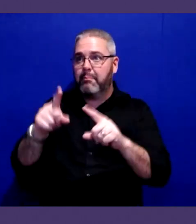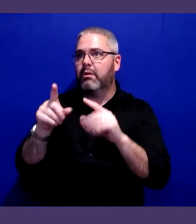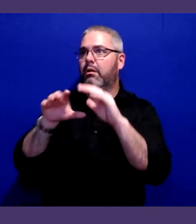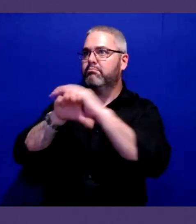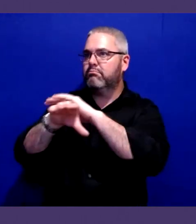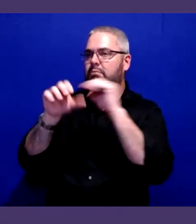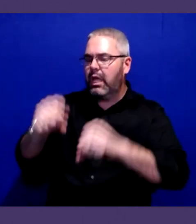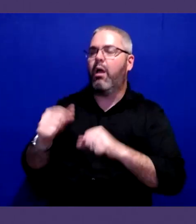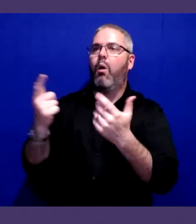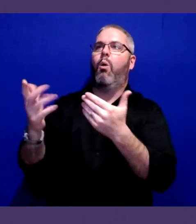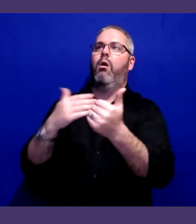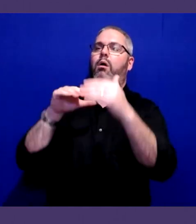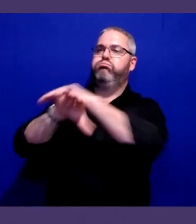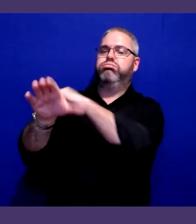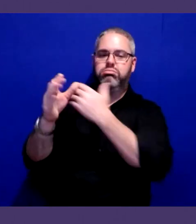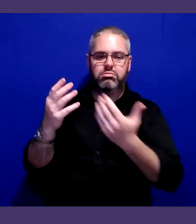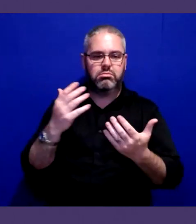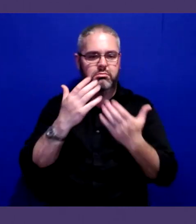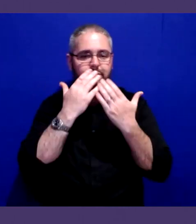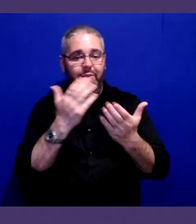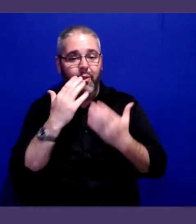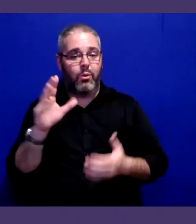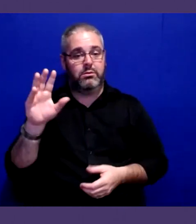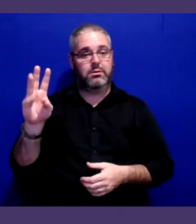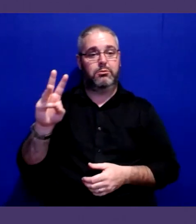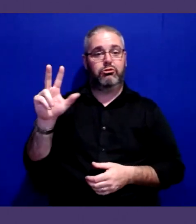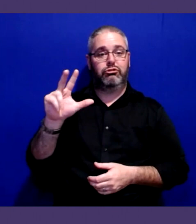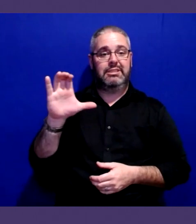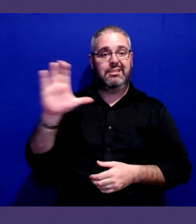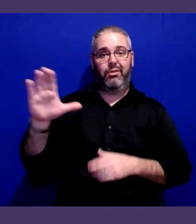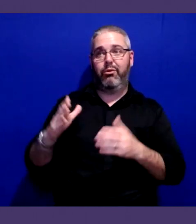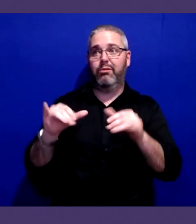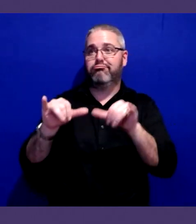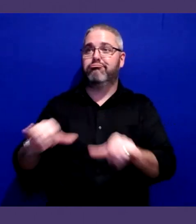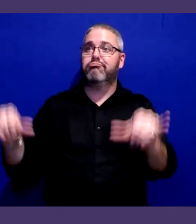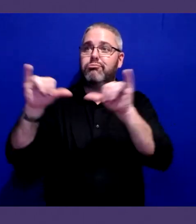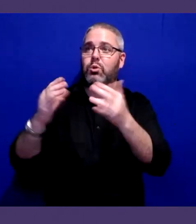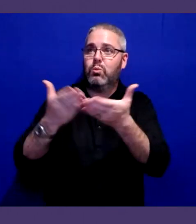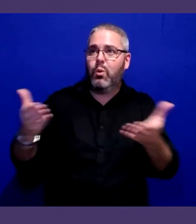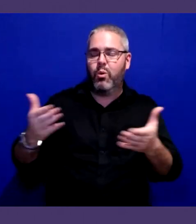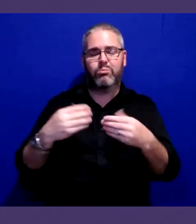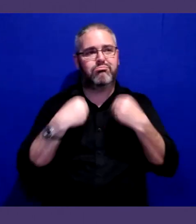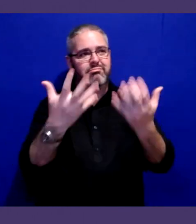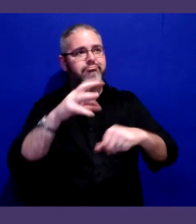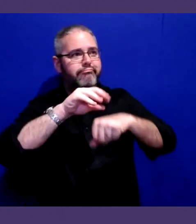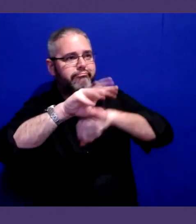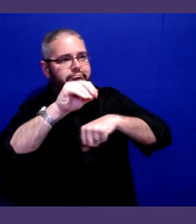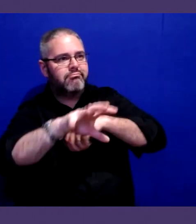standards and resources that provide the guidance people need to make the web accessible.